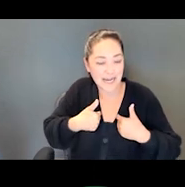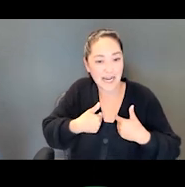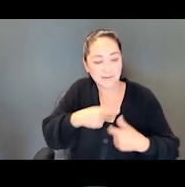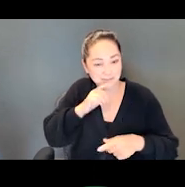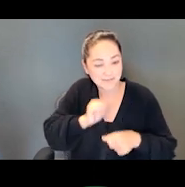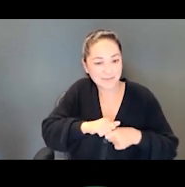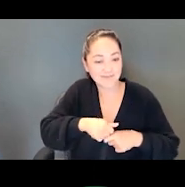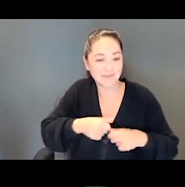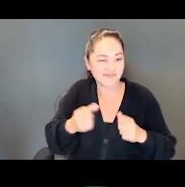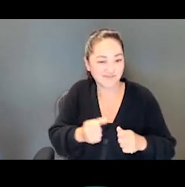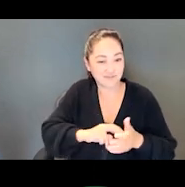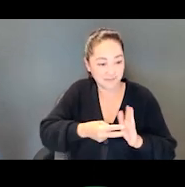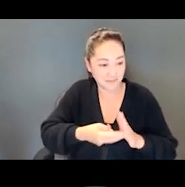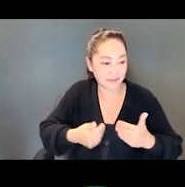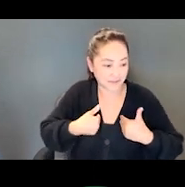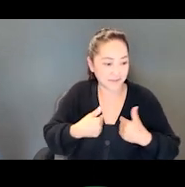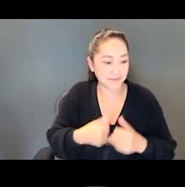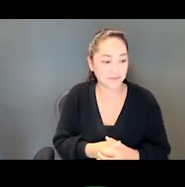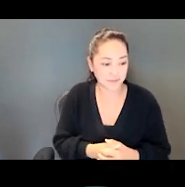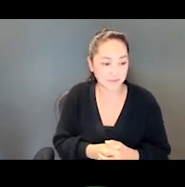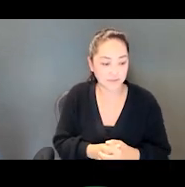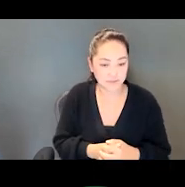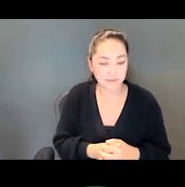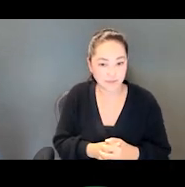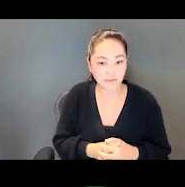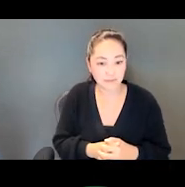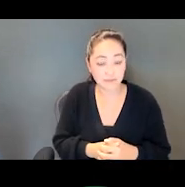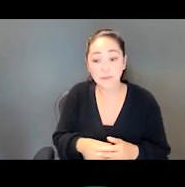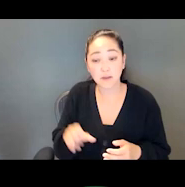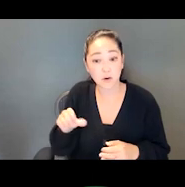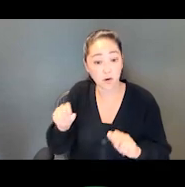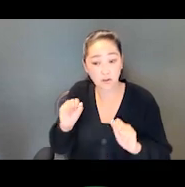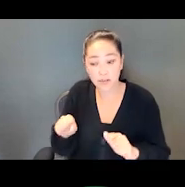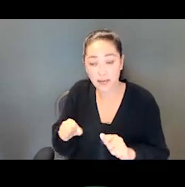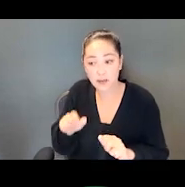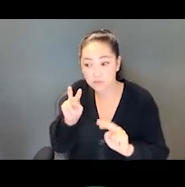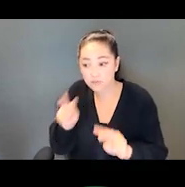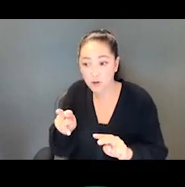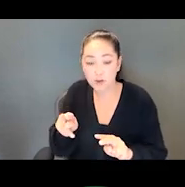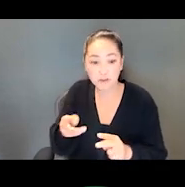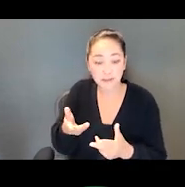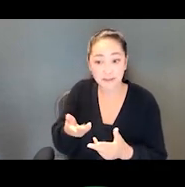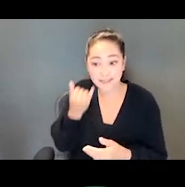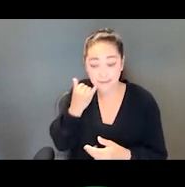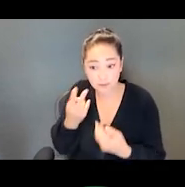And then just the multiplicity of the, Equipment, the adaptive equipment, all different kinds